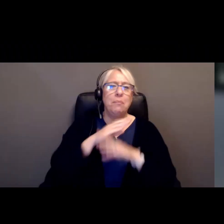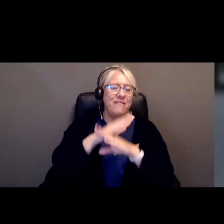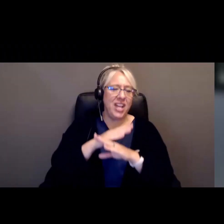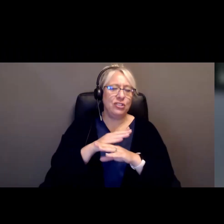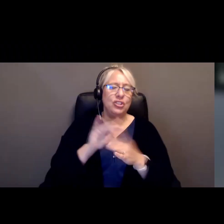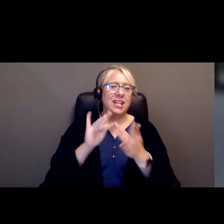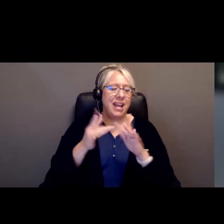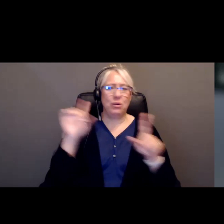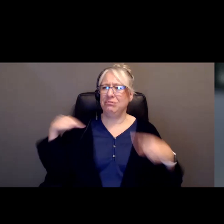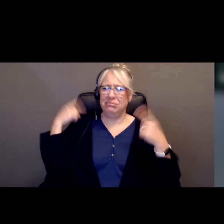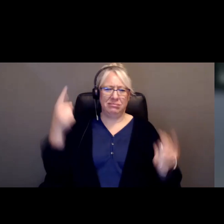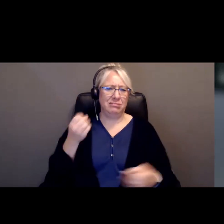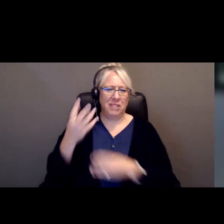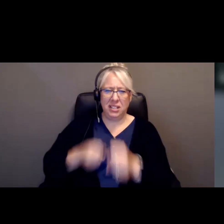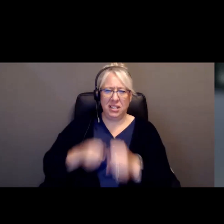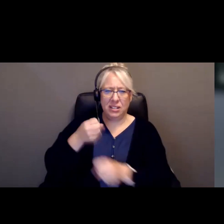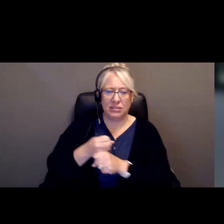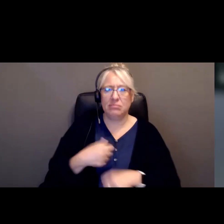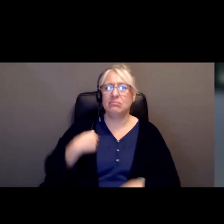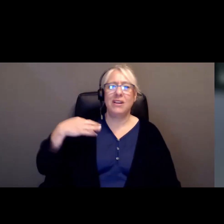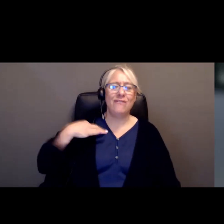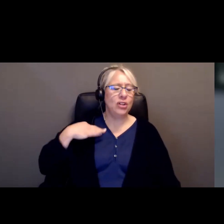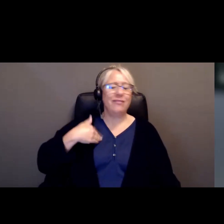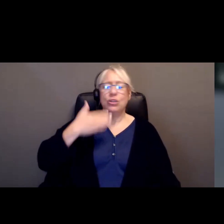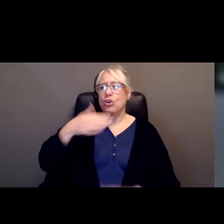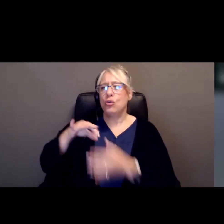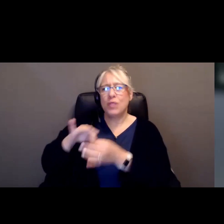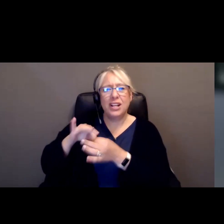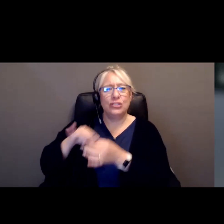when I volunteered with them, we had a great relationship. I was actually a facilitator and